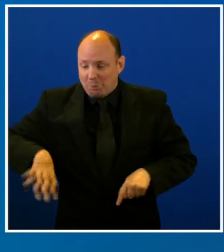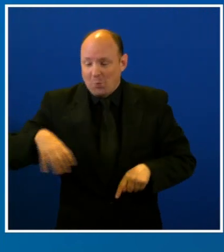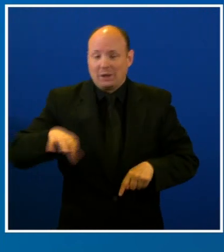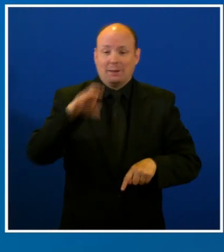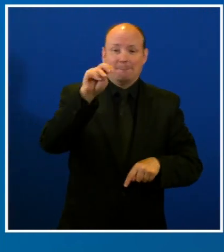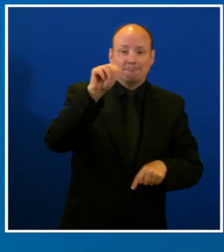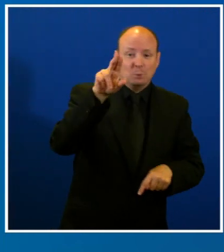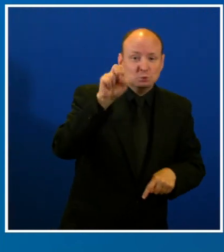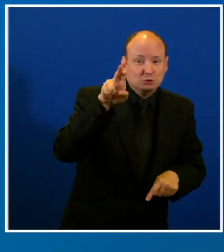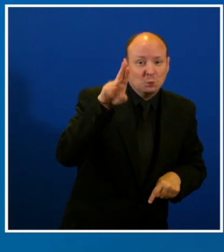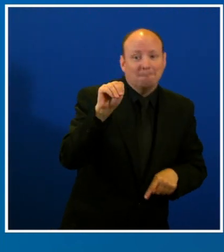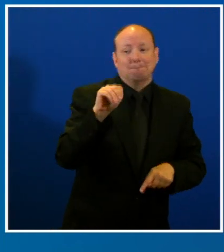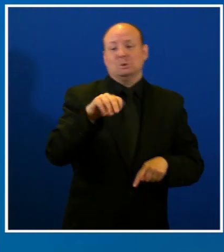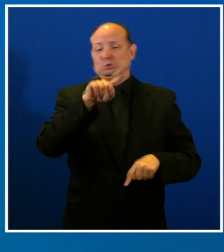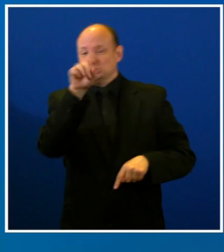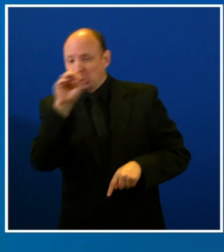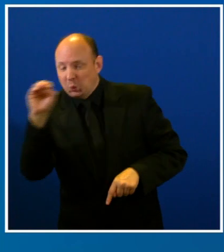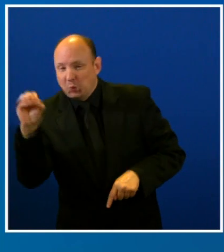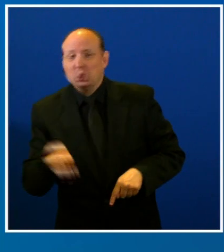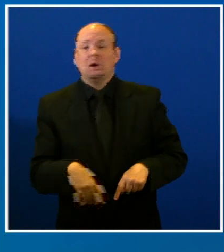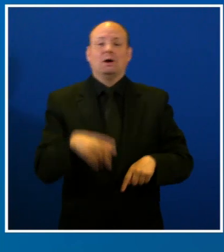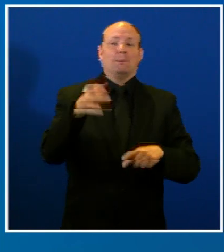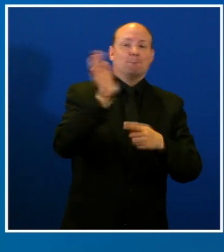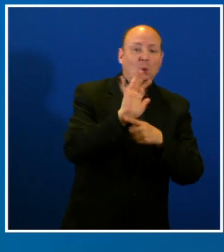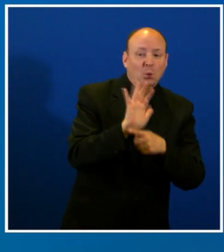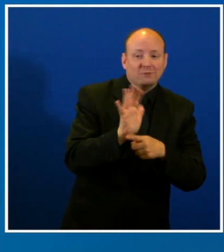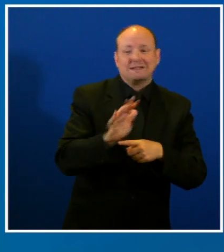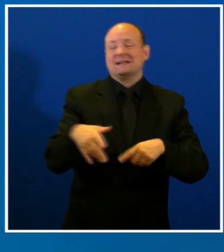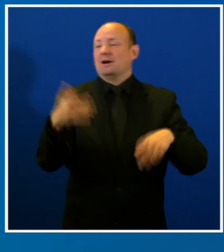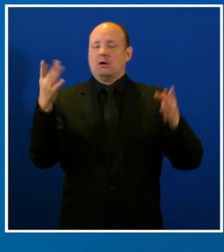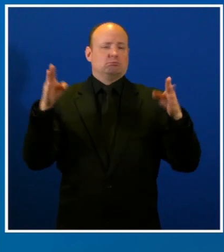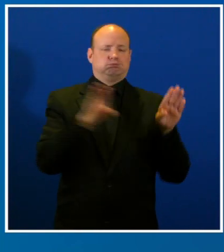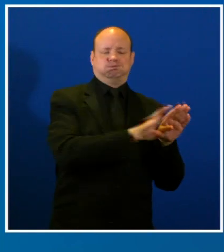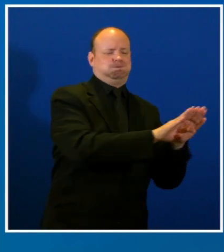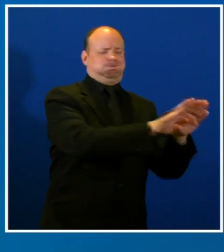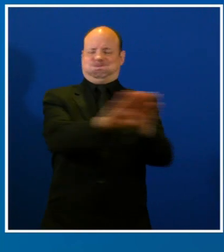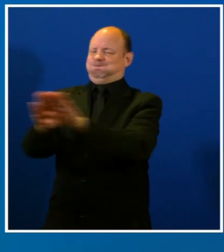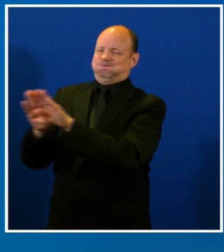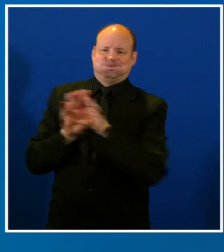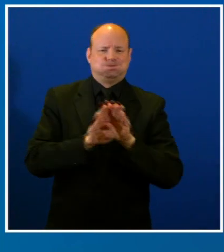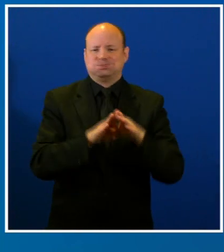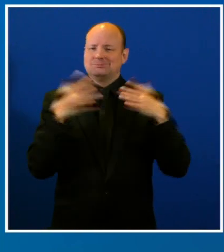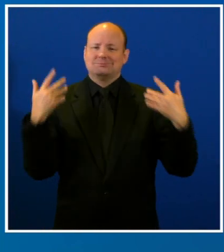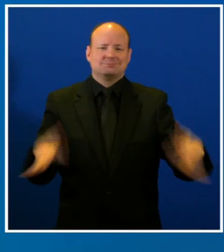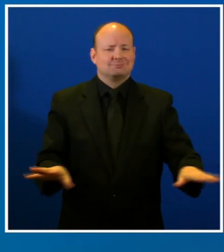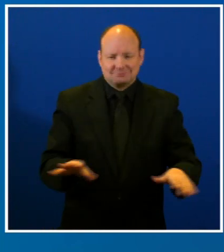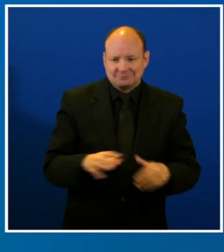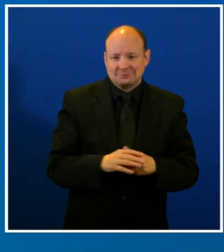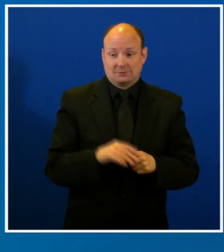zoos, aquariums, and movie theaters. Unfortunately that means that Vancouver's Firstenburg and